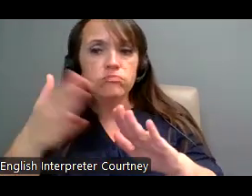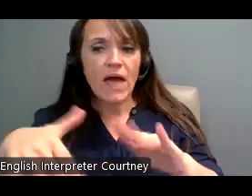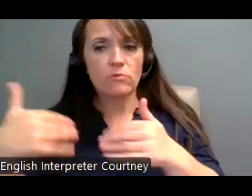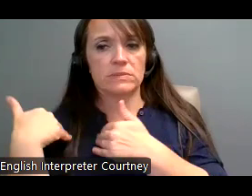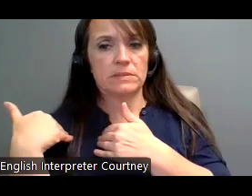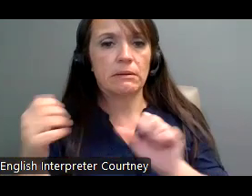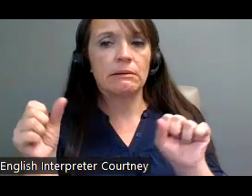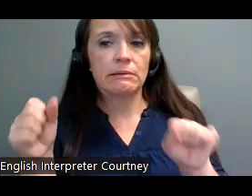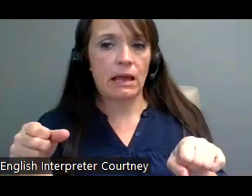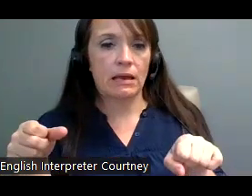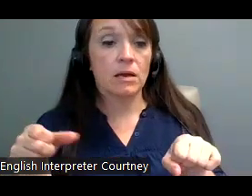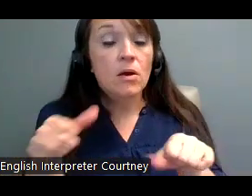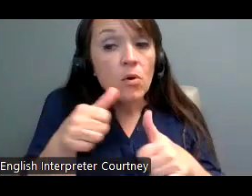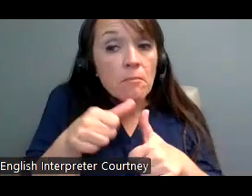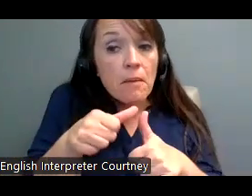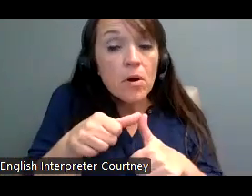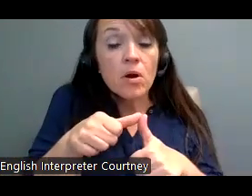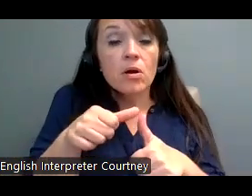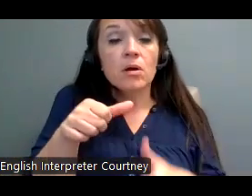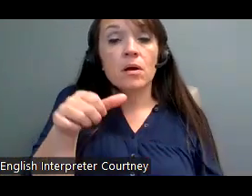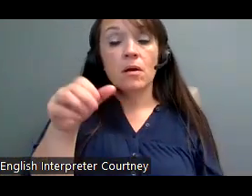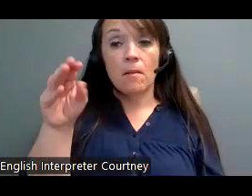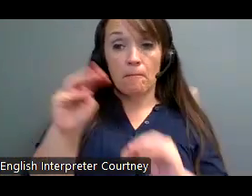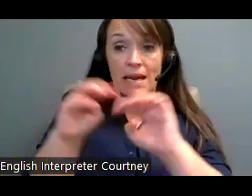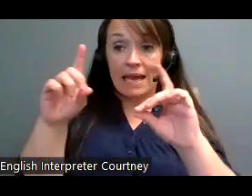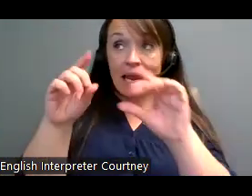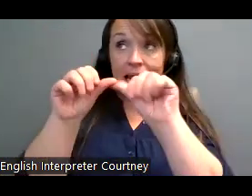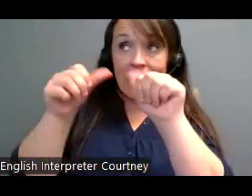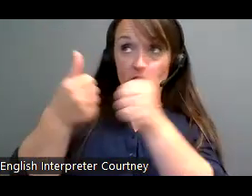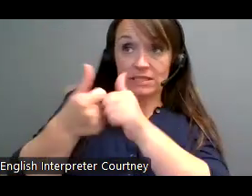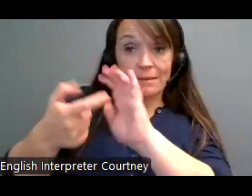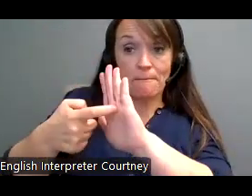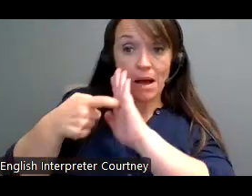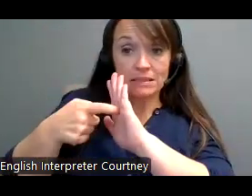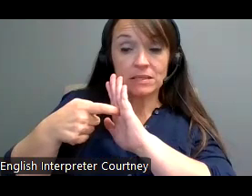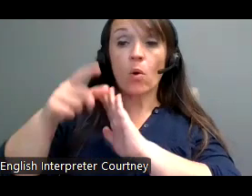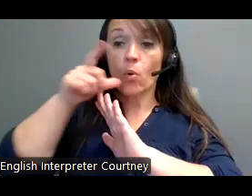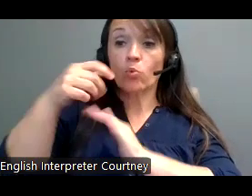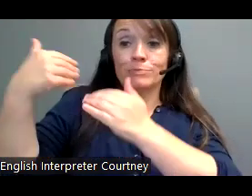As the Medicaid agency for South Carolina, the DHHS is always responsible for how services are